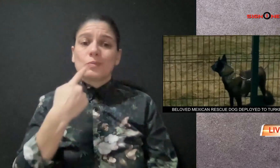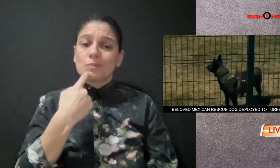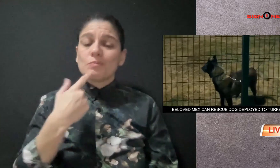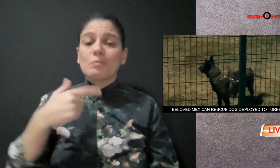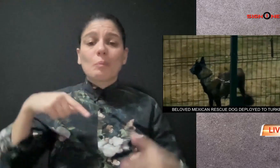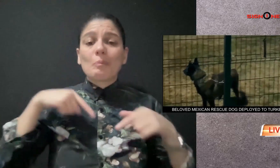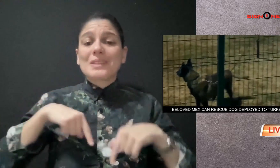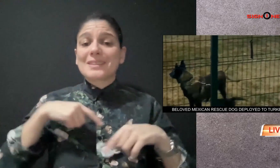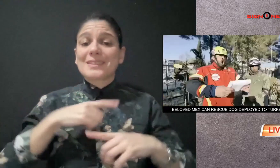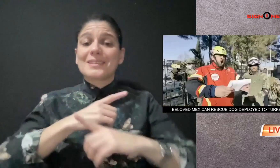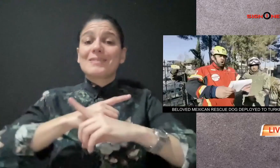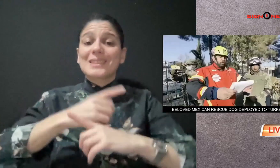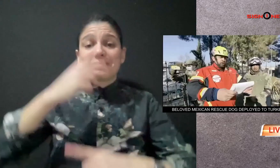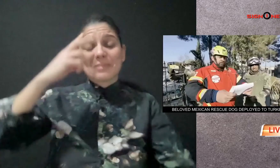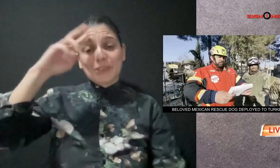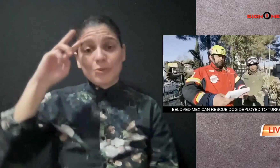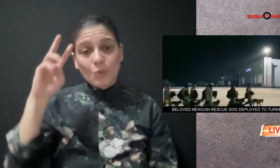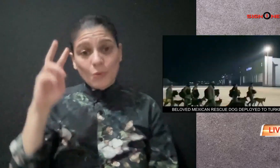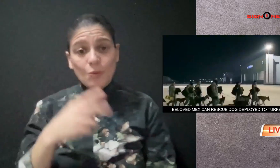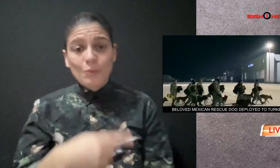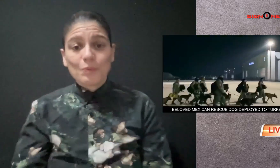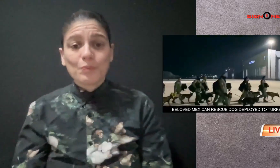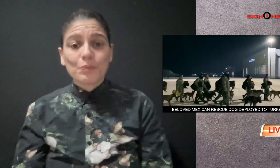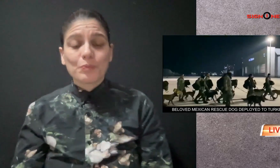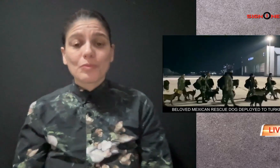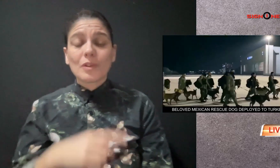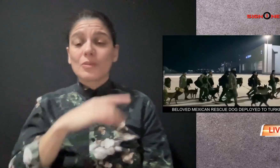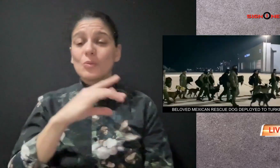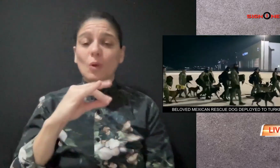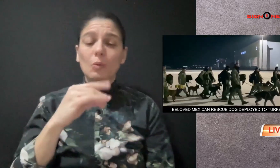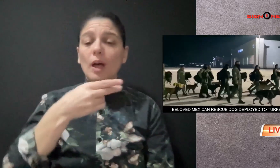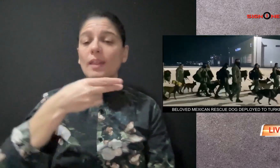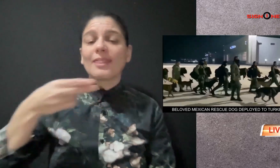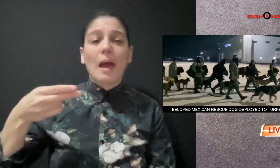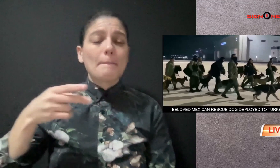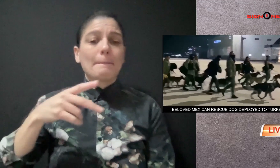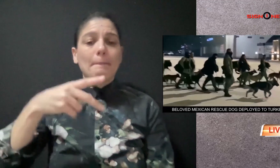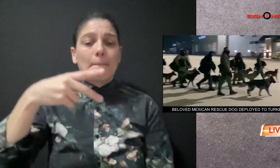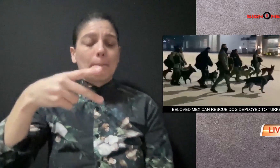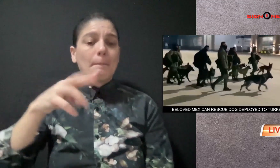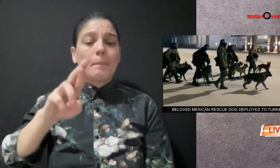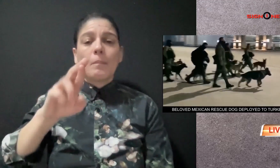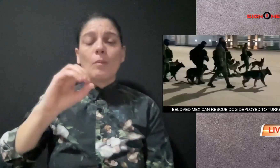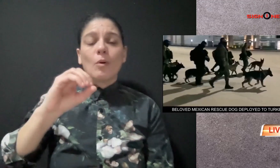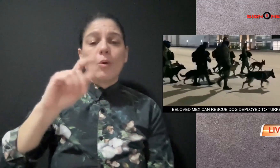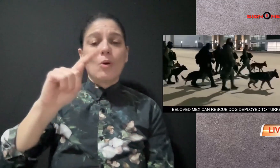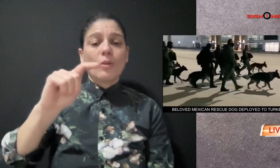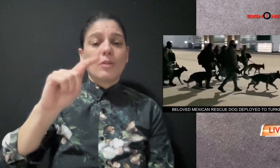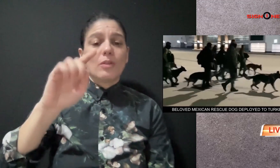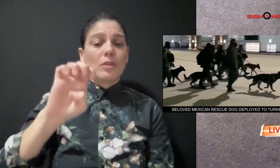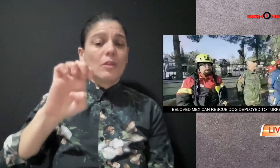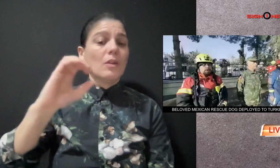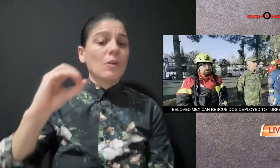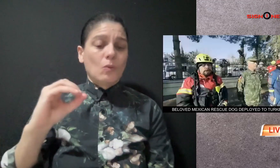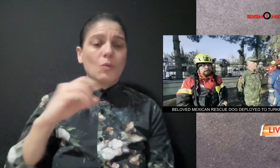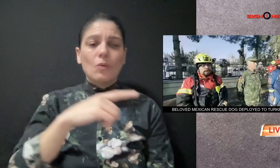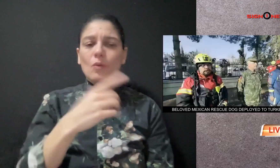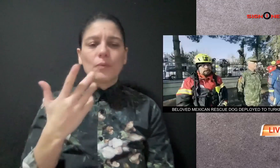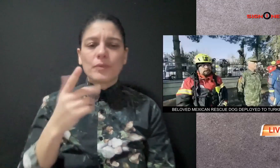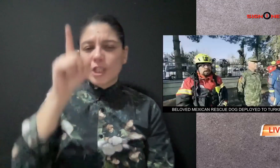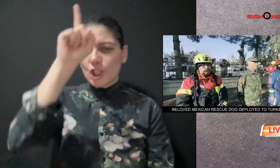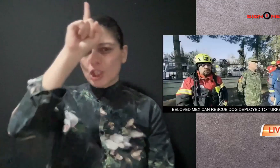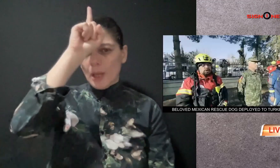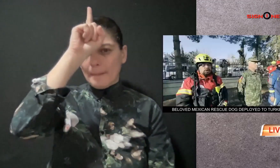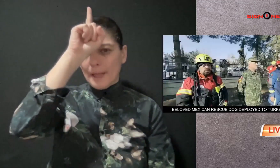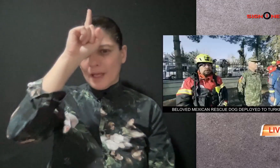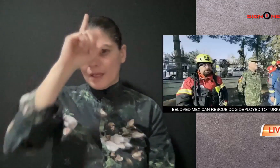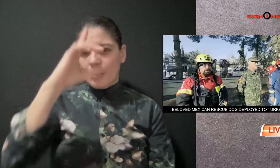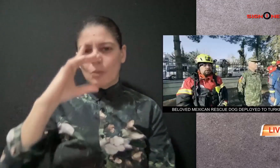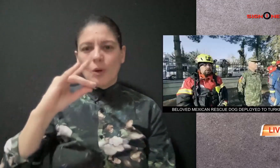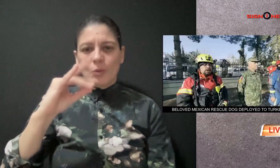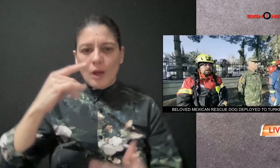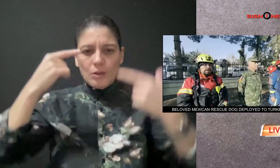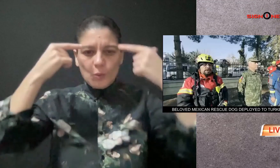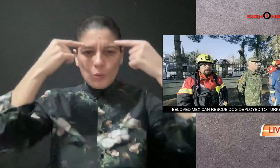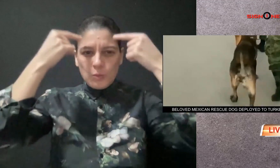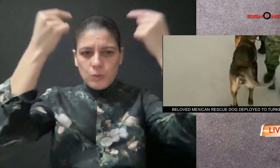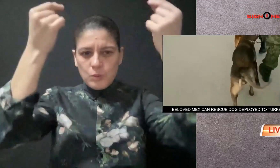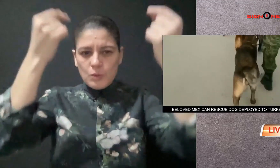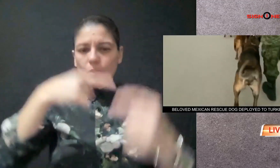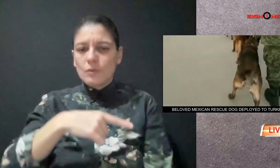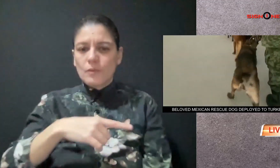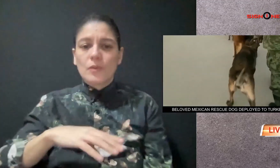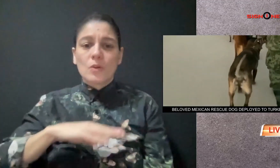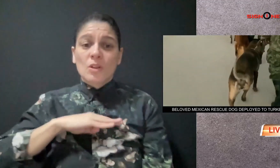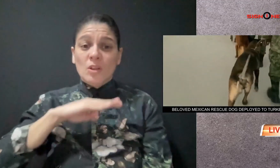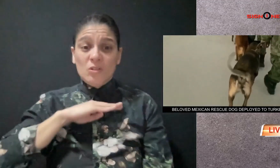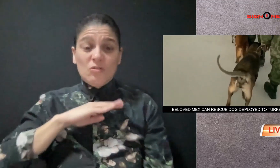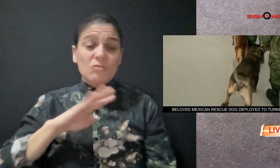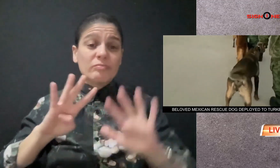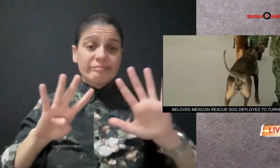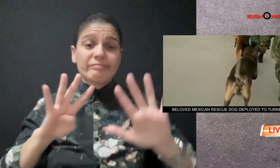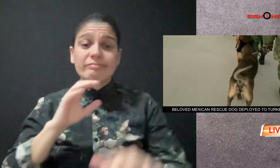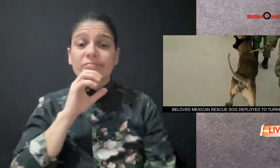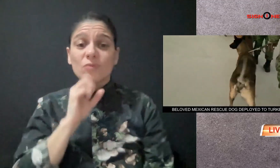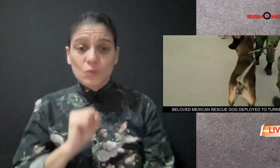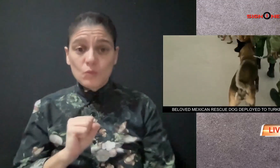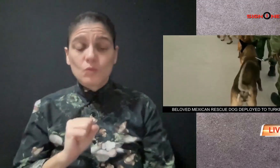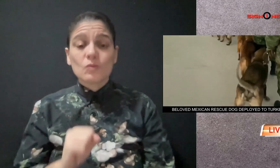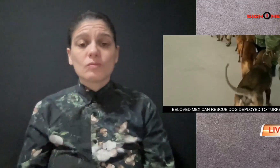Mexico's ministry of defense the dog named Proteo was a nine-year-old German shepherd